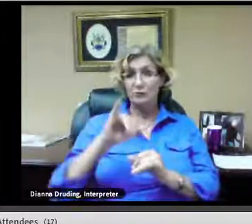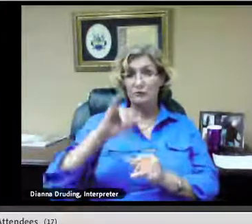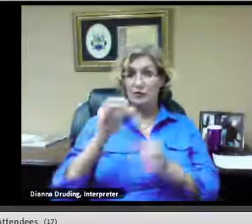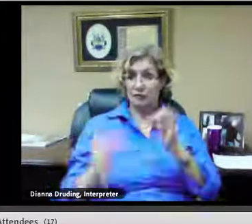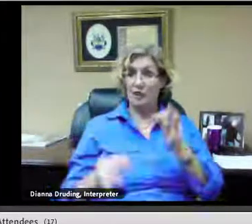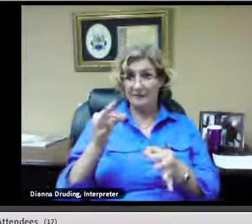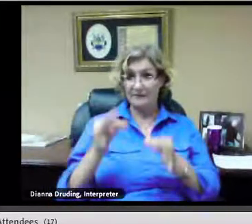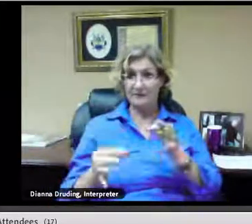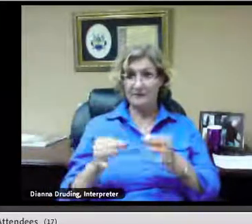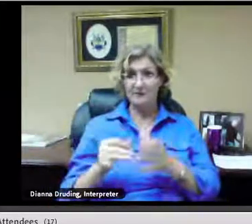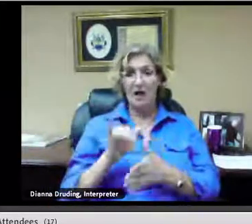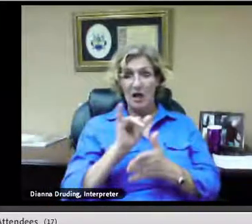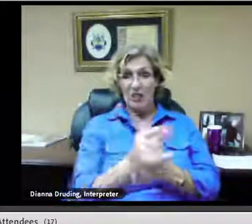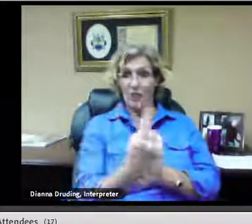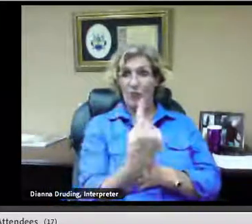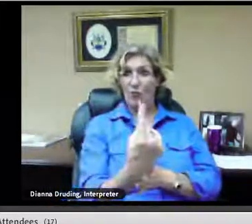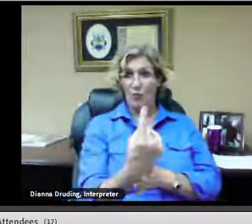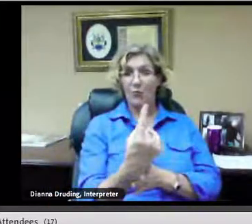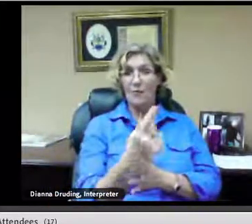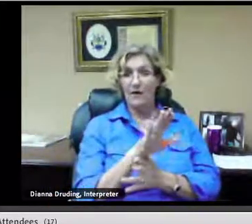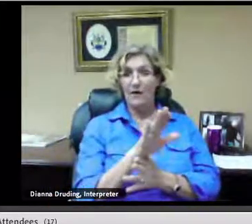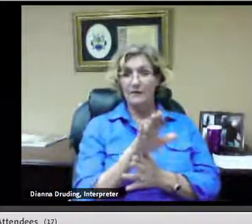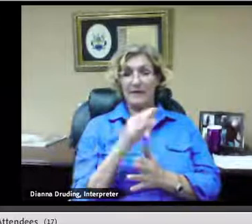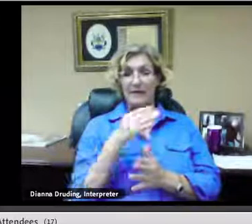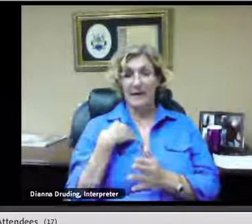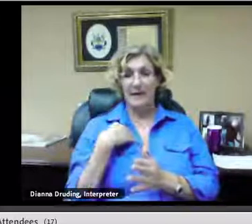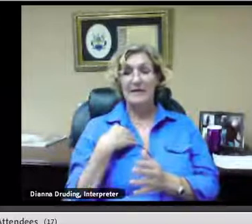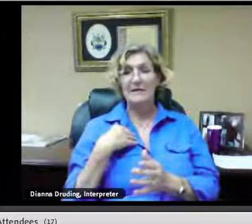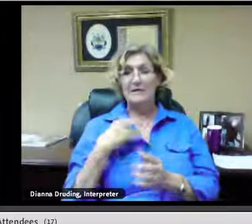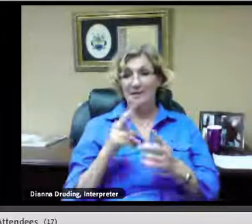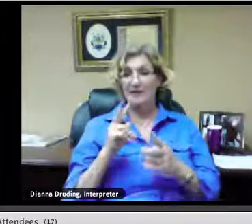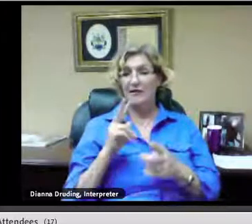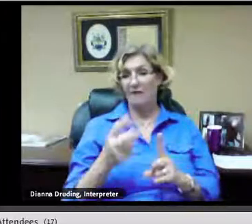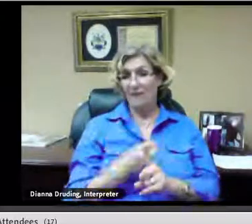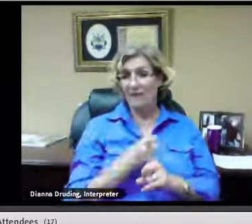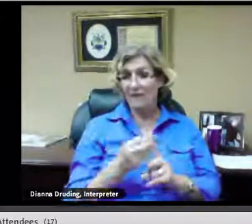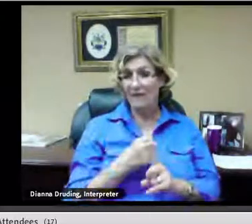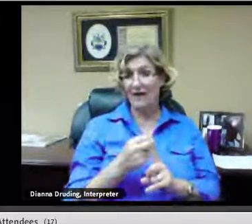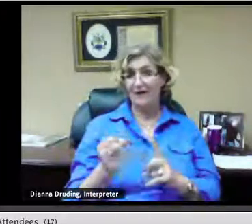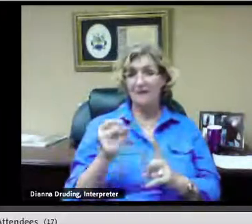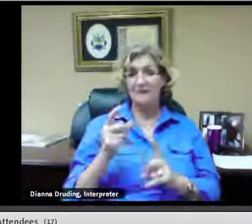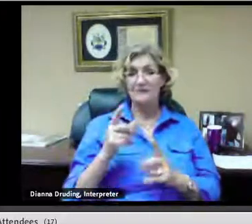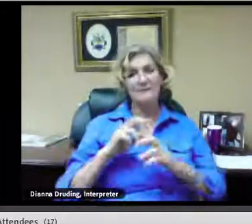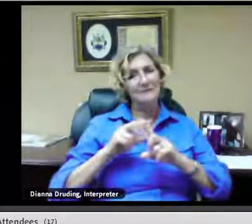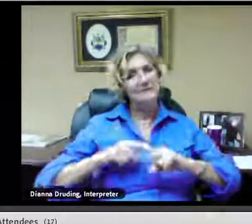But people with disabilities are much more likely to experience violence than people without disabilities.